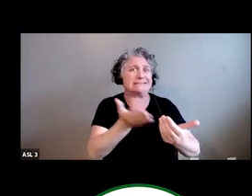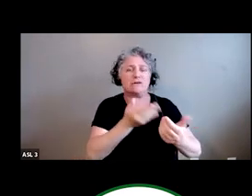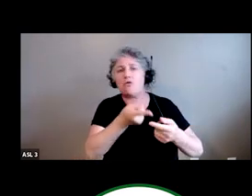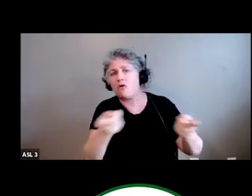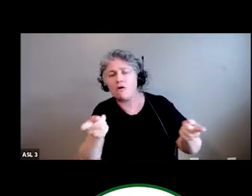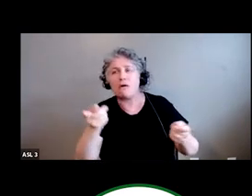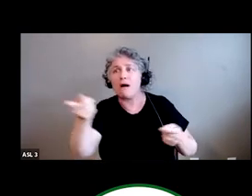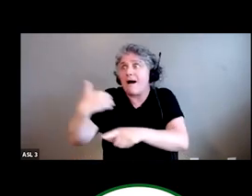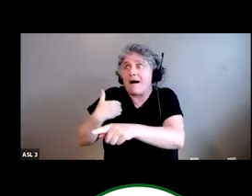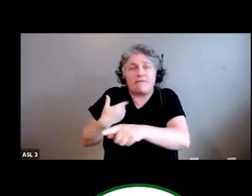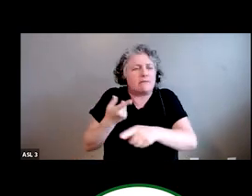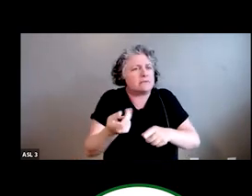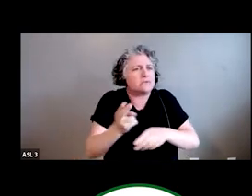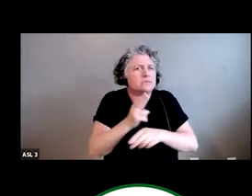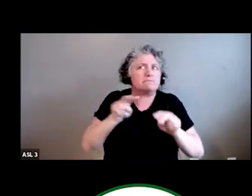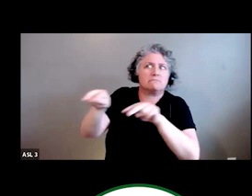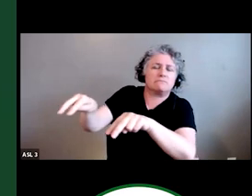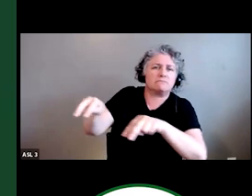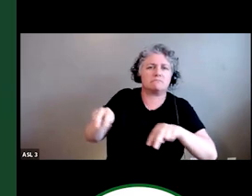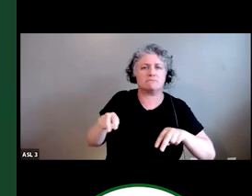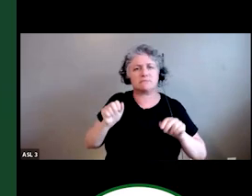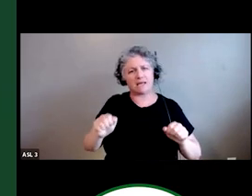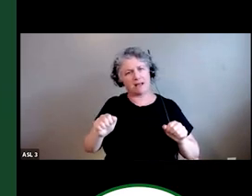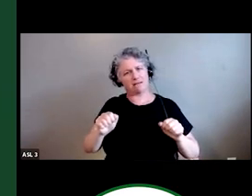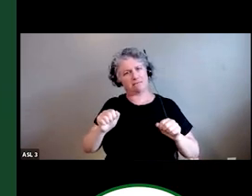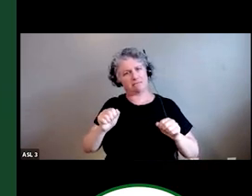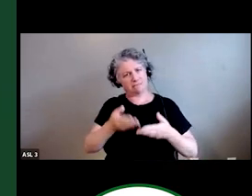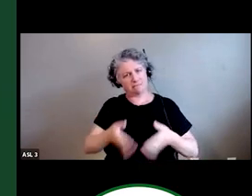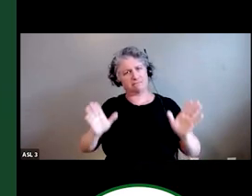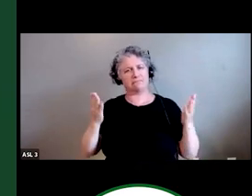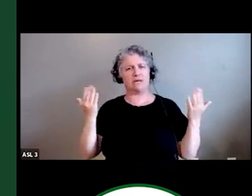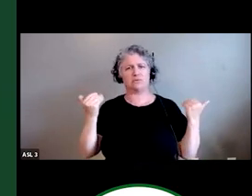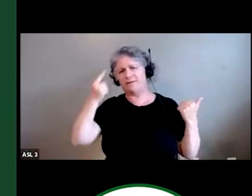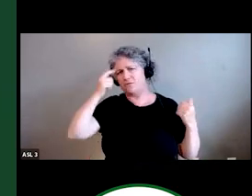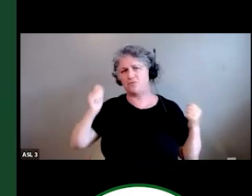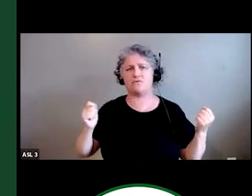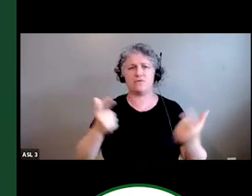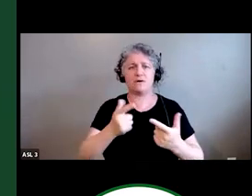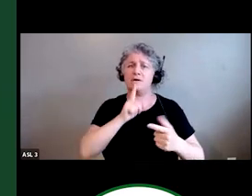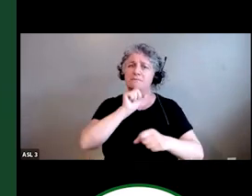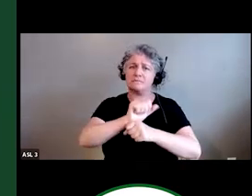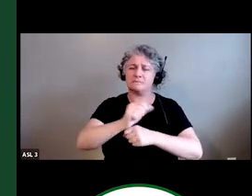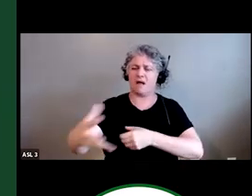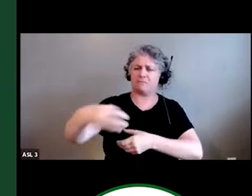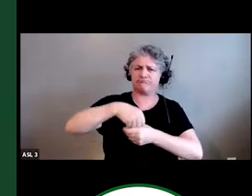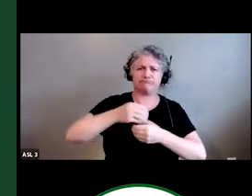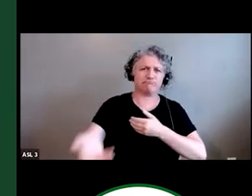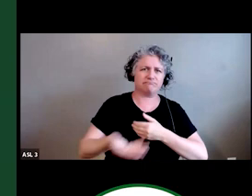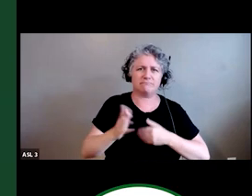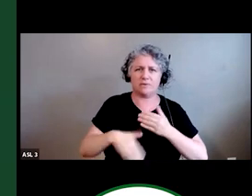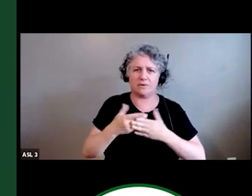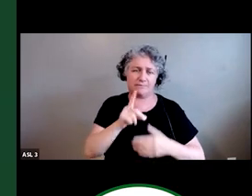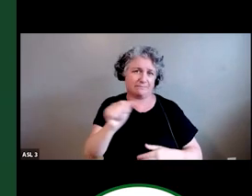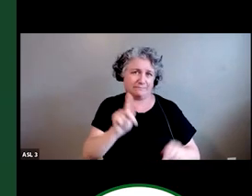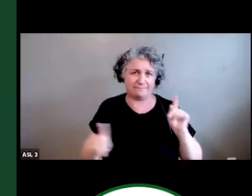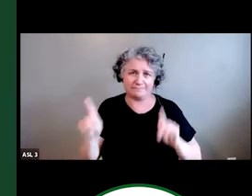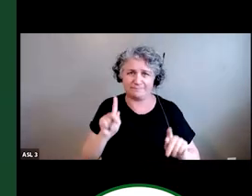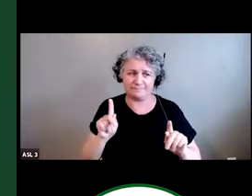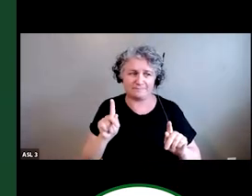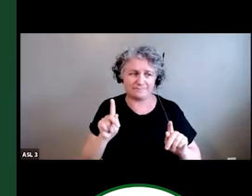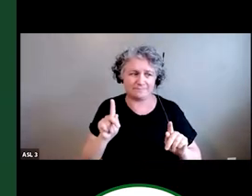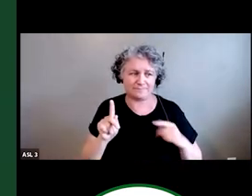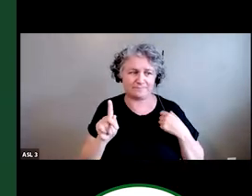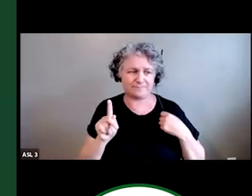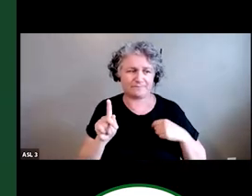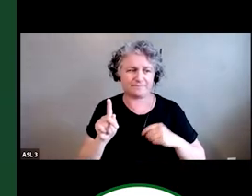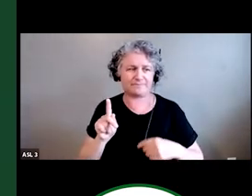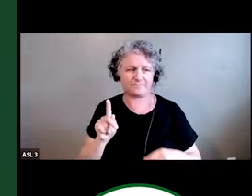Thank you, Mark and Heather. This was some fantastic data that you guys collected. I